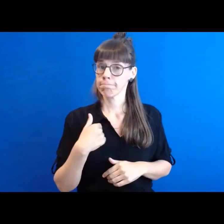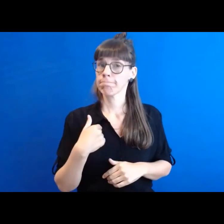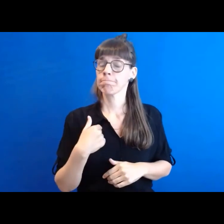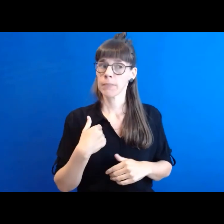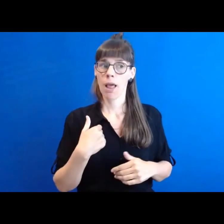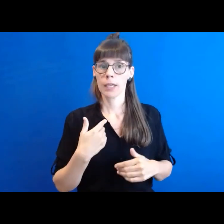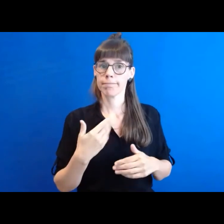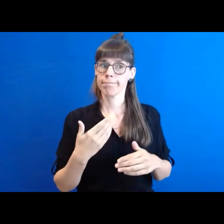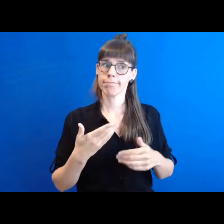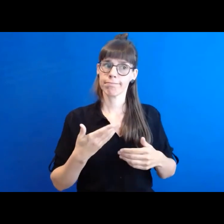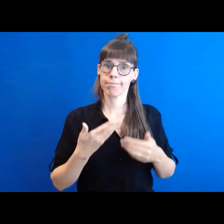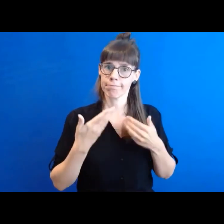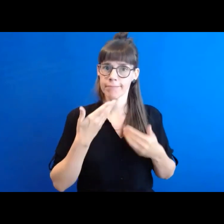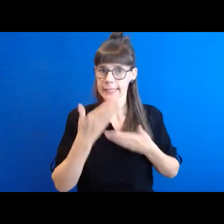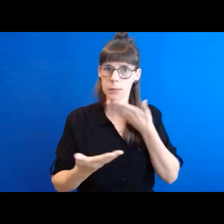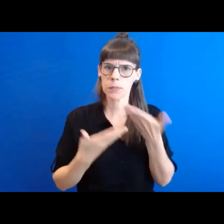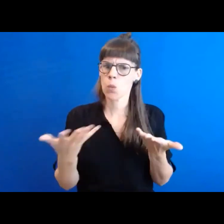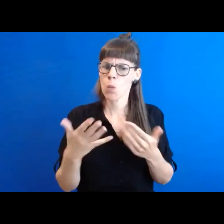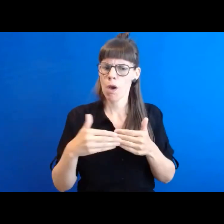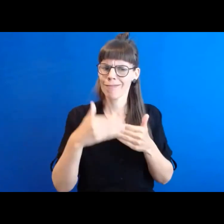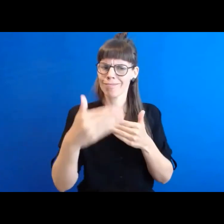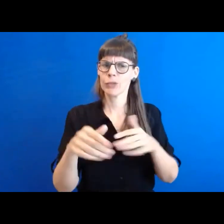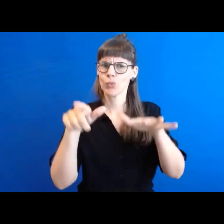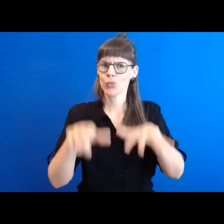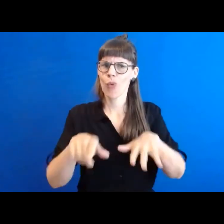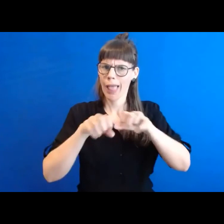in July this year. I'm going to just tell you